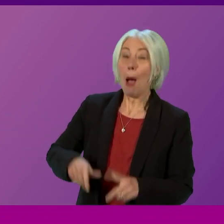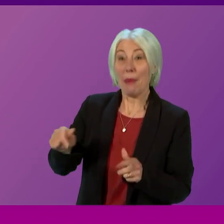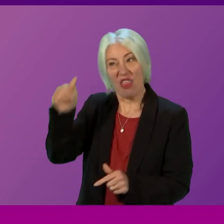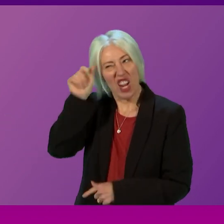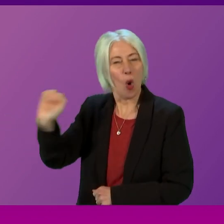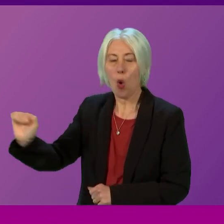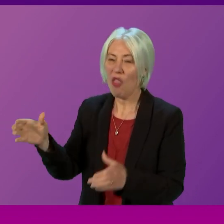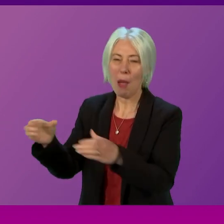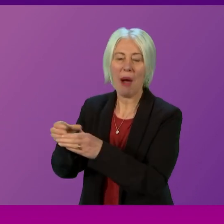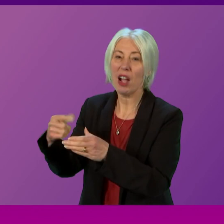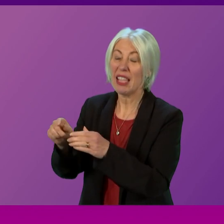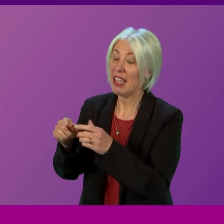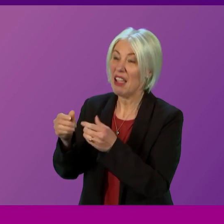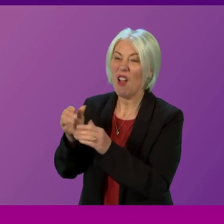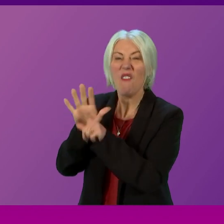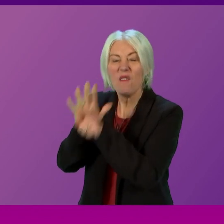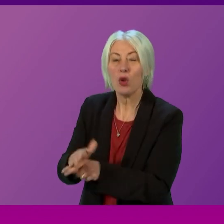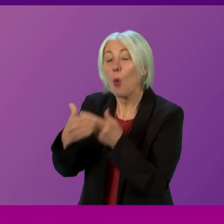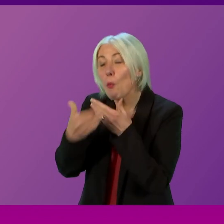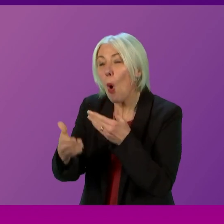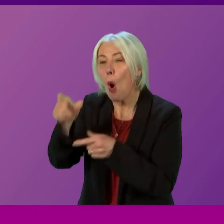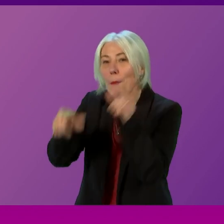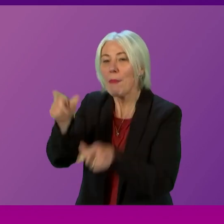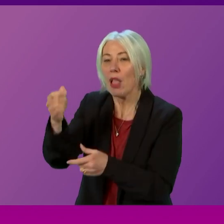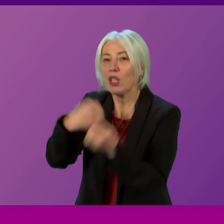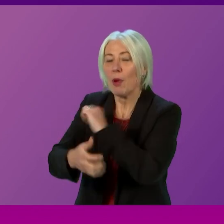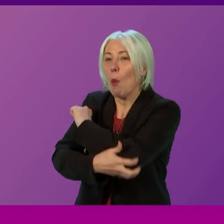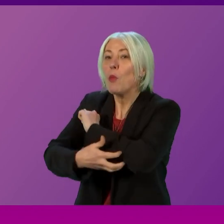party is pushing more and more people into poverty every week.